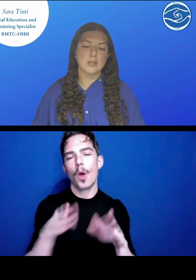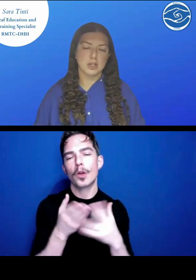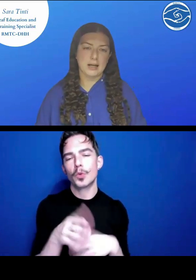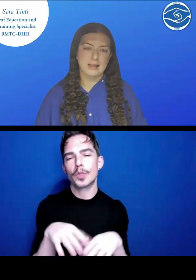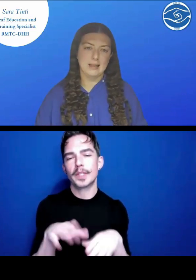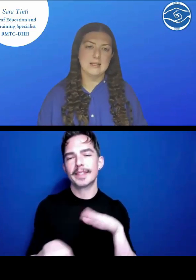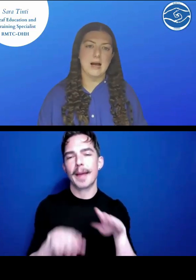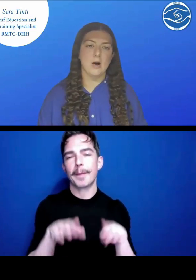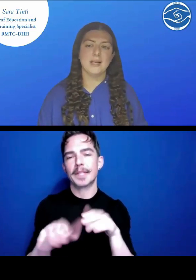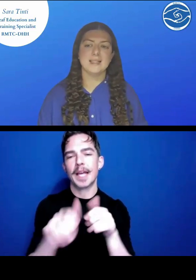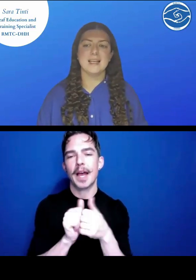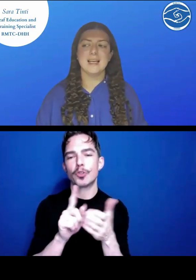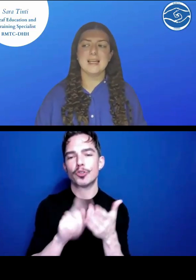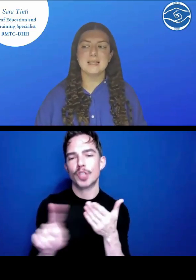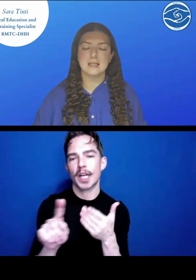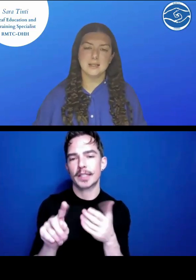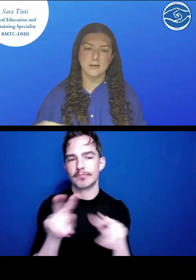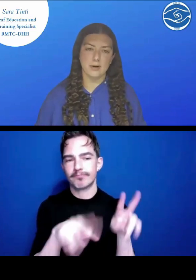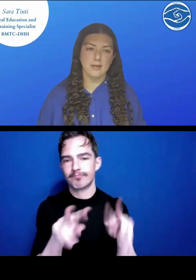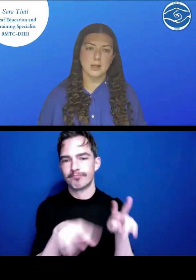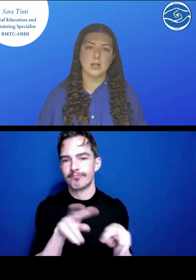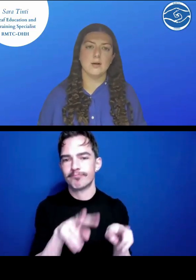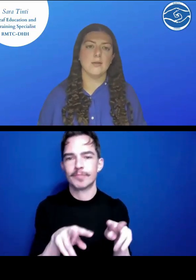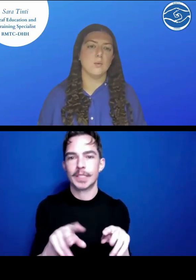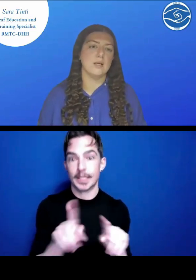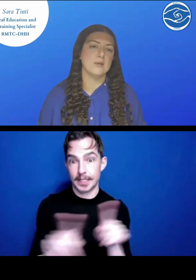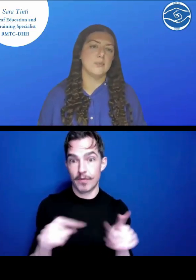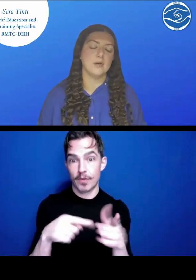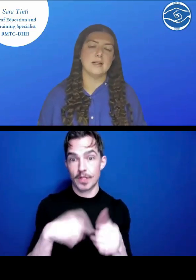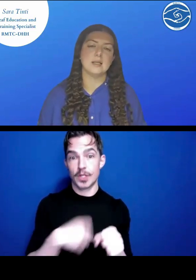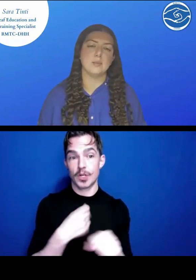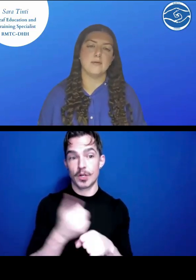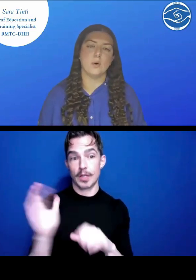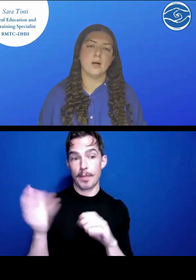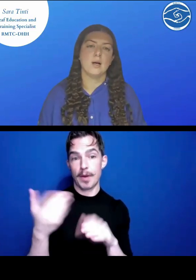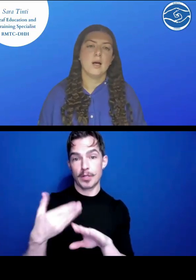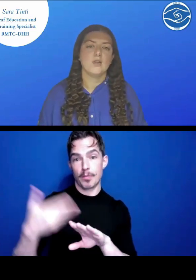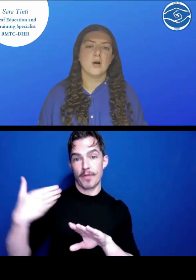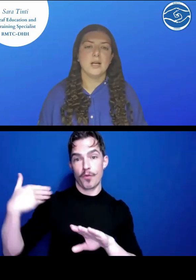how to check things out because it is different this year than it was previously before. So,